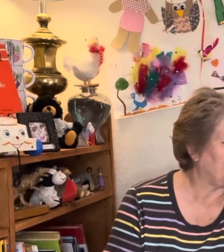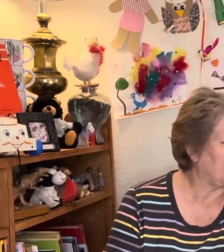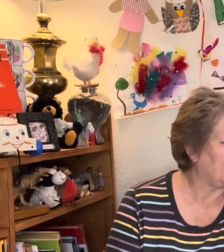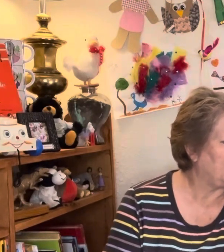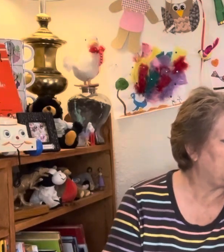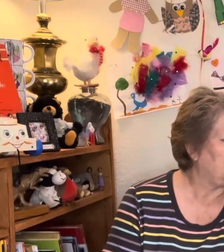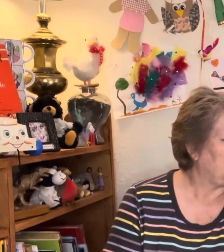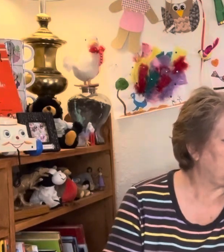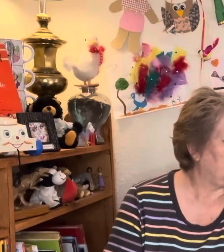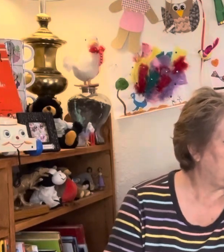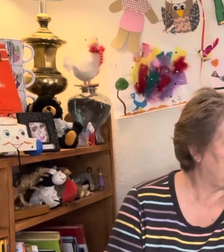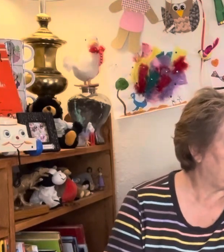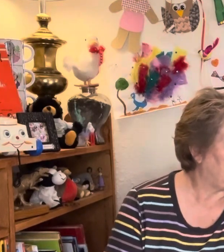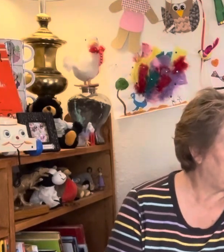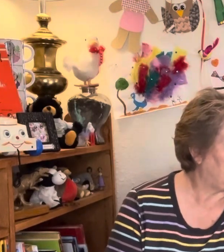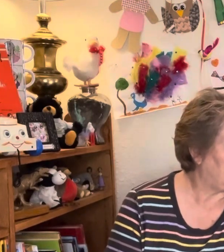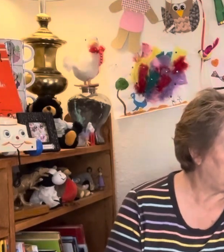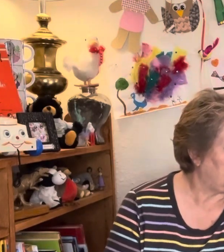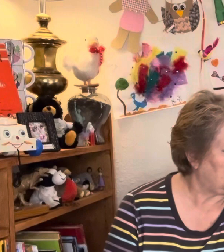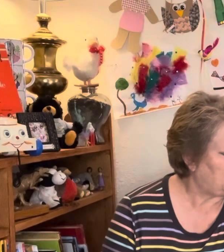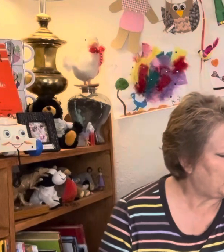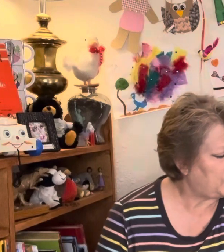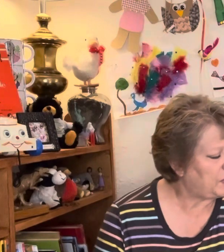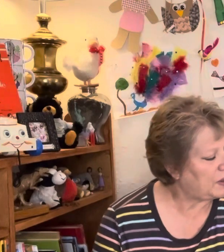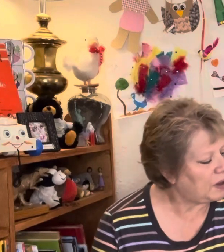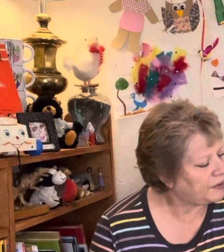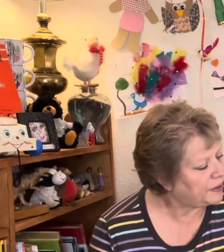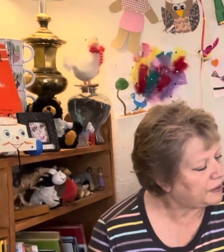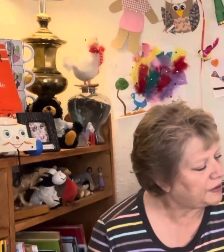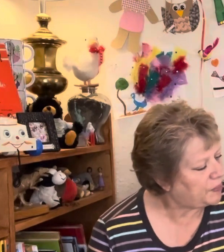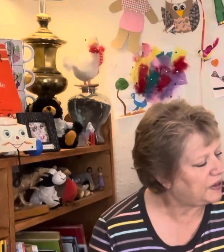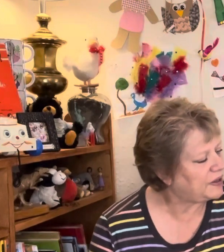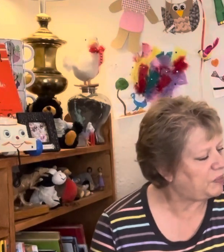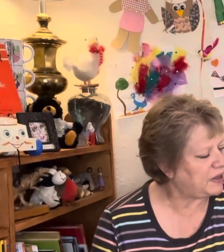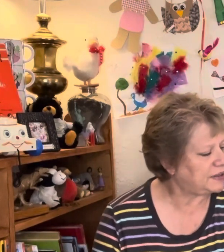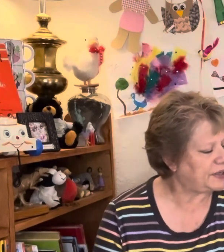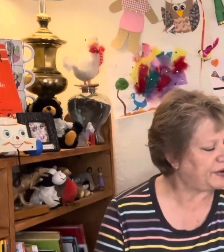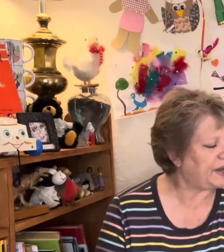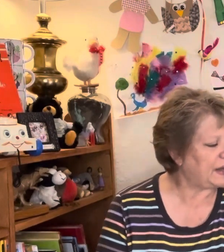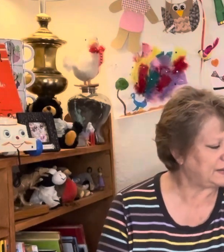we want to glue right along this edge right here? BARB: Probably along the base there, yes.